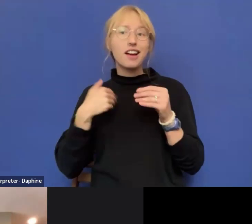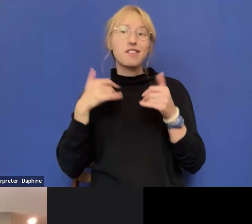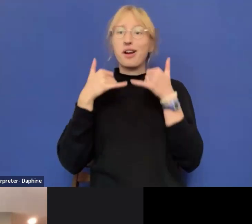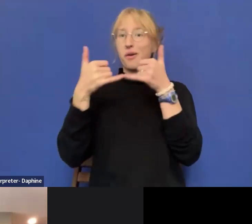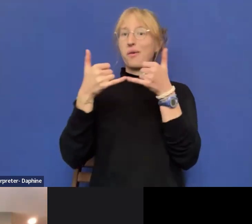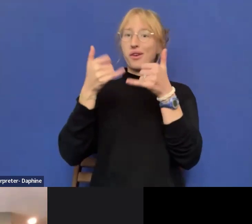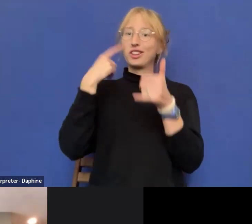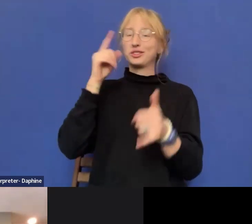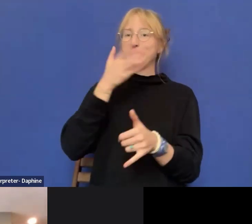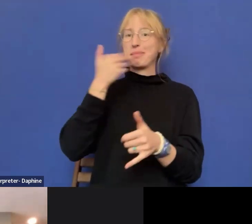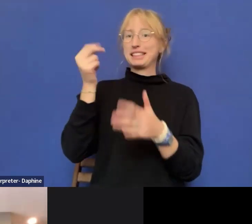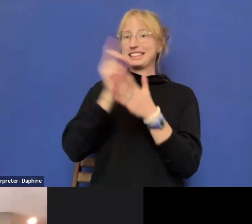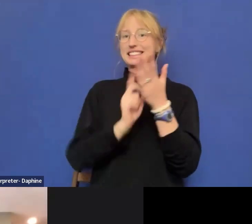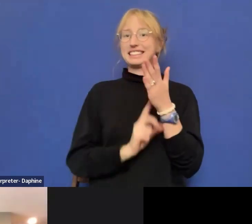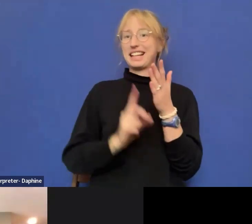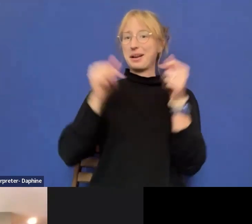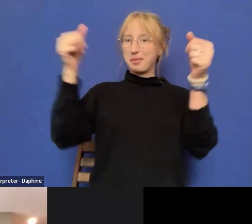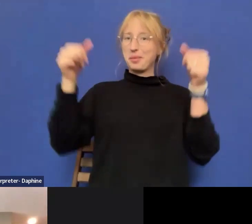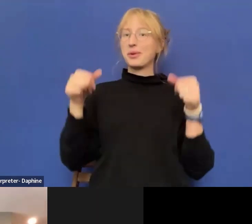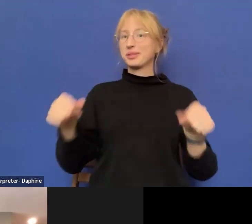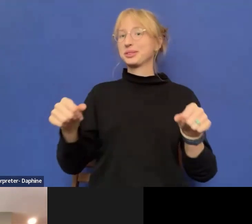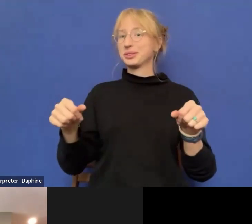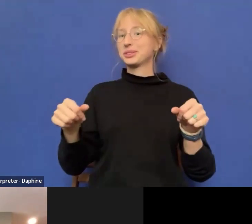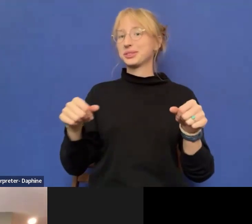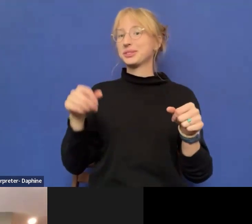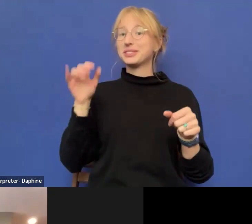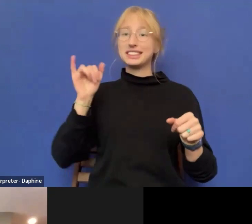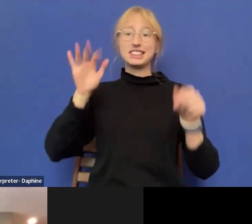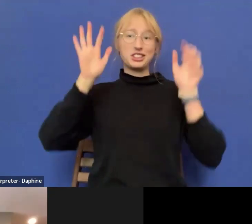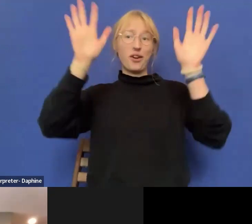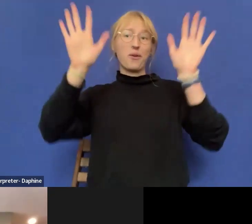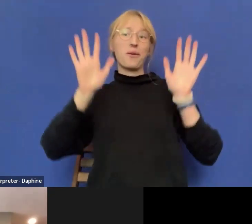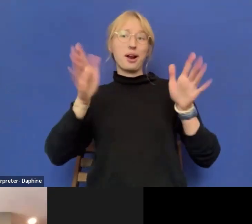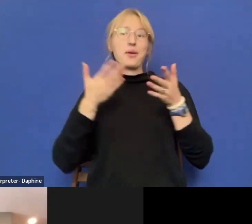best design poster. Such a great way for you to showcase